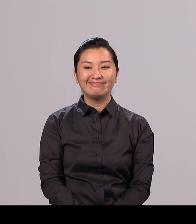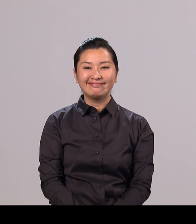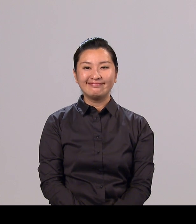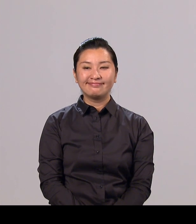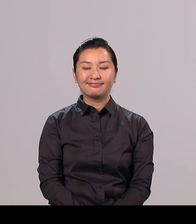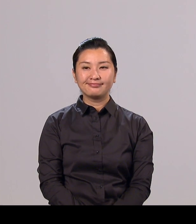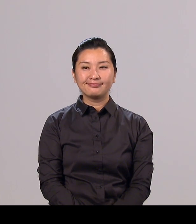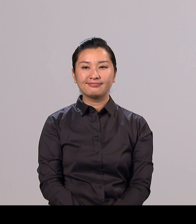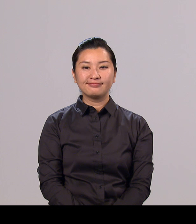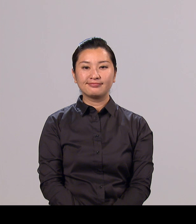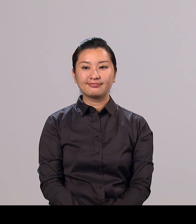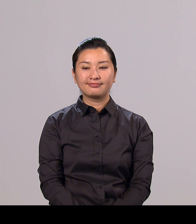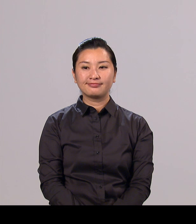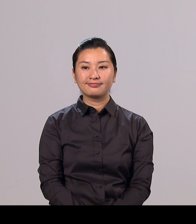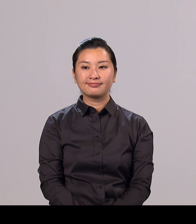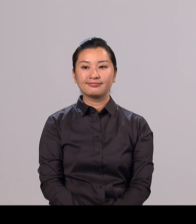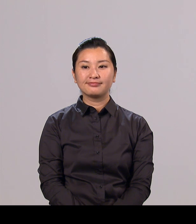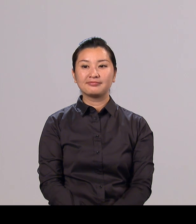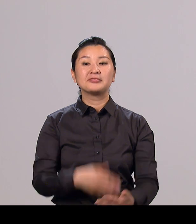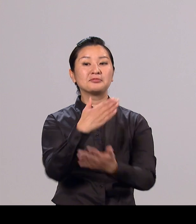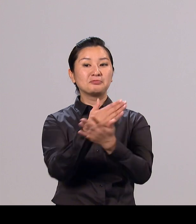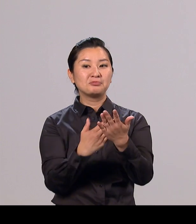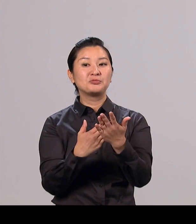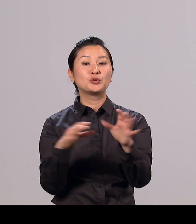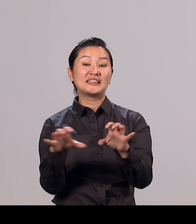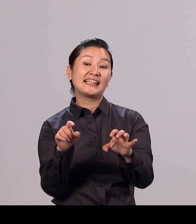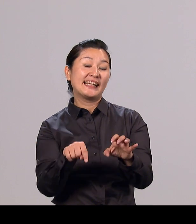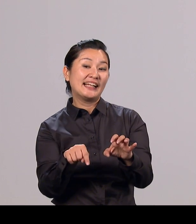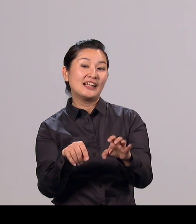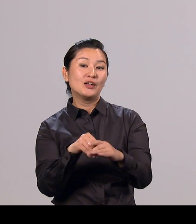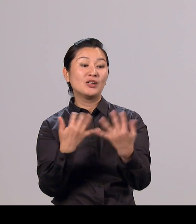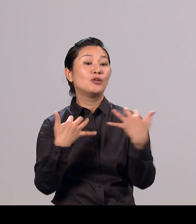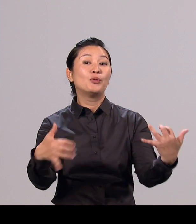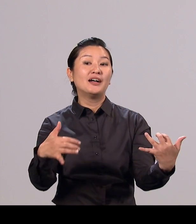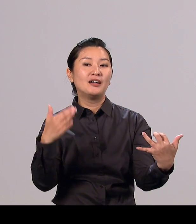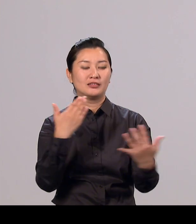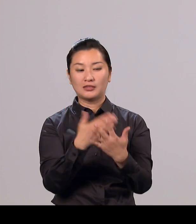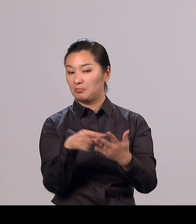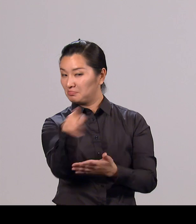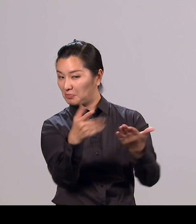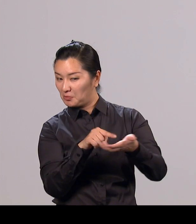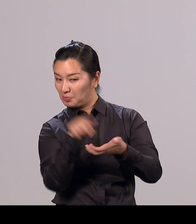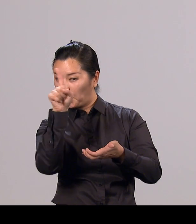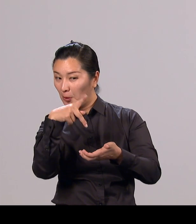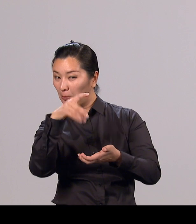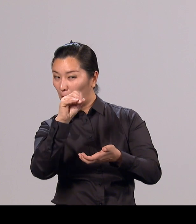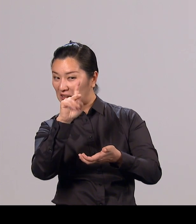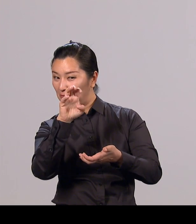Somebody did that in the audience. That's Pokemon and Pokemon Go has gone viral.